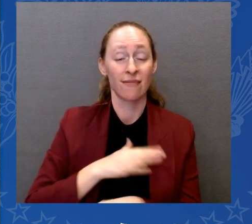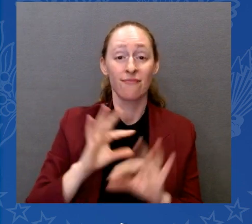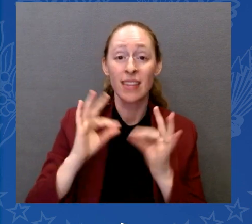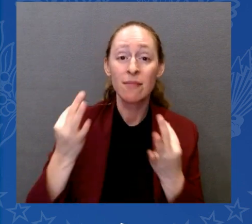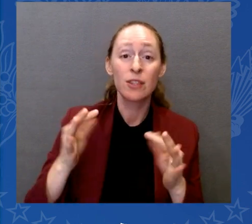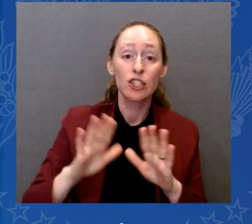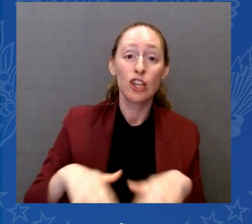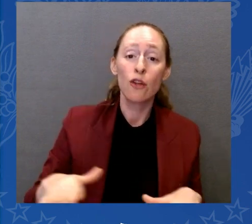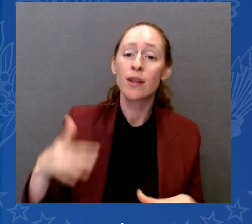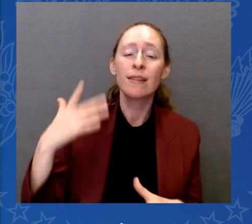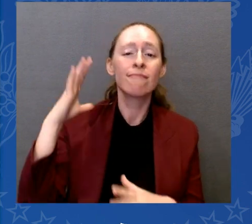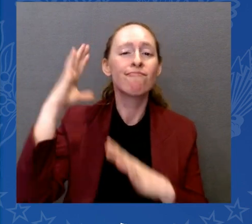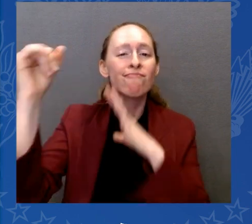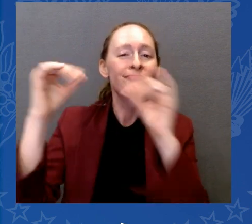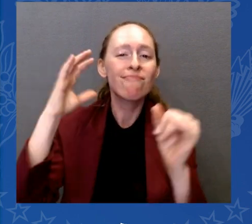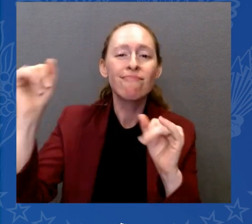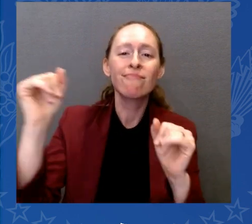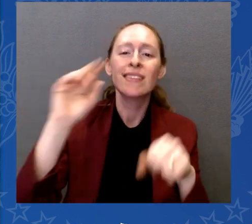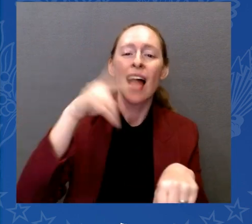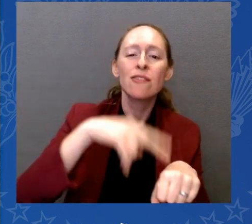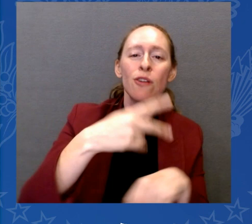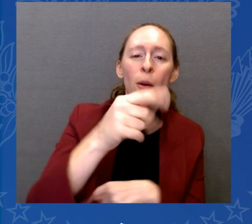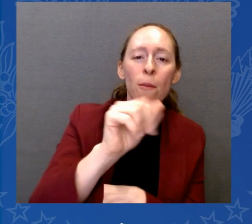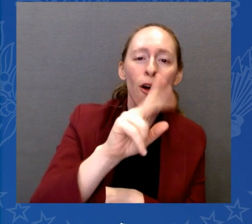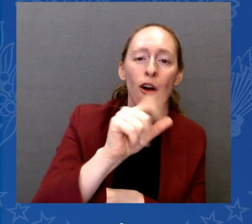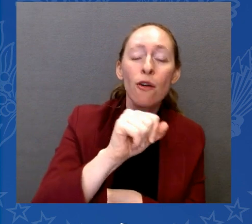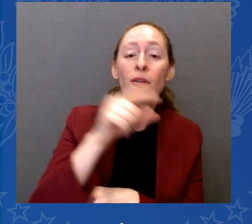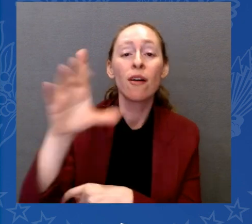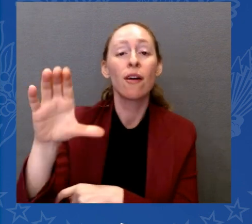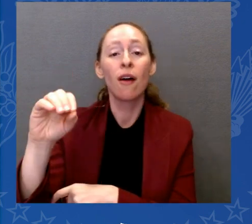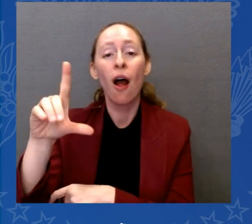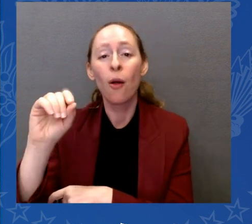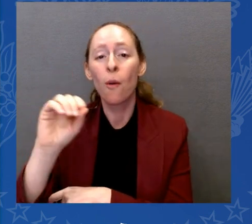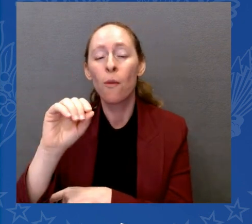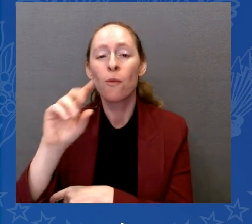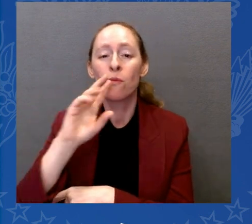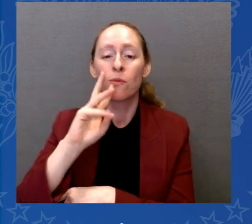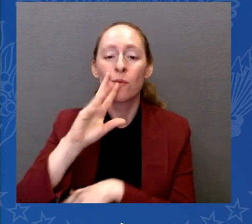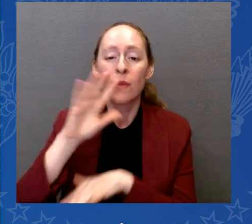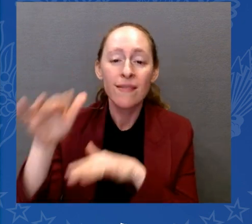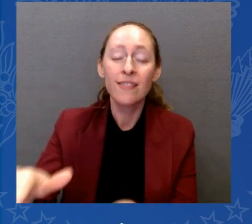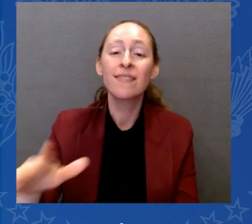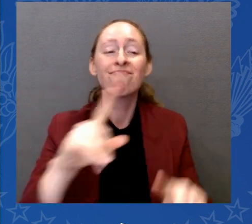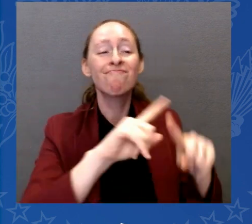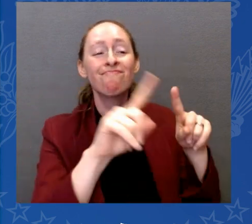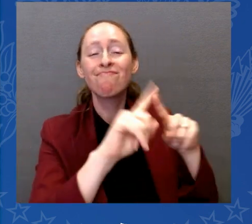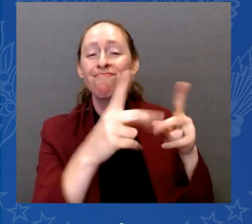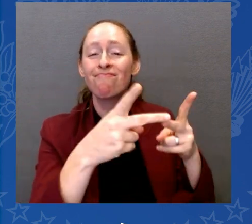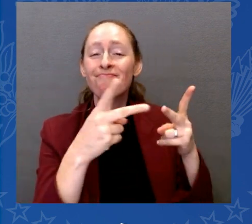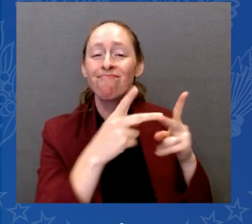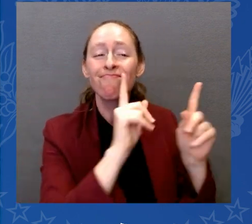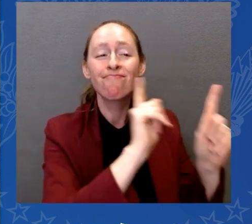just everywhere -- because I wanted them to see -- I wanted them to see what so many people don't get to see.